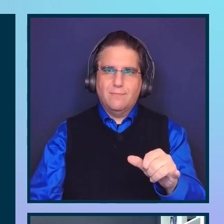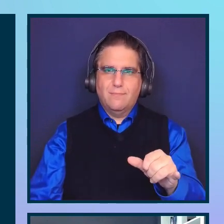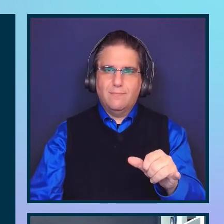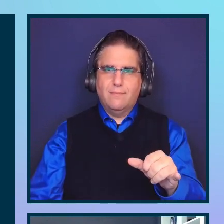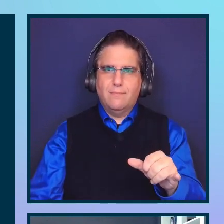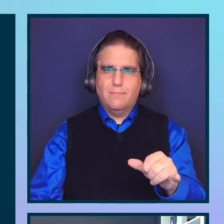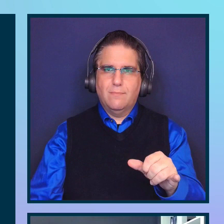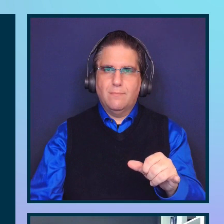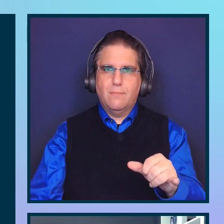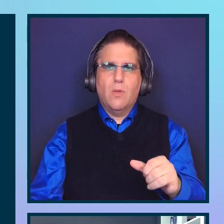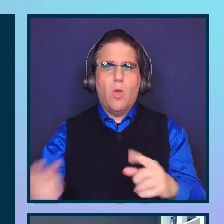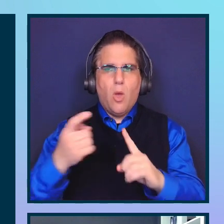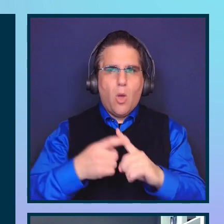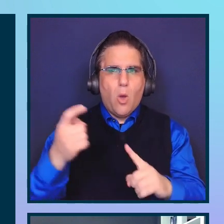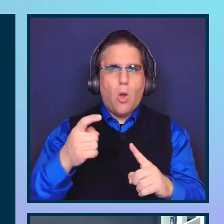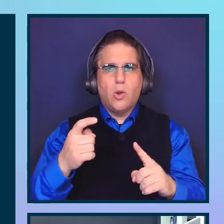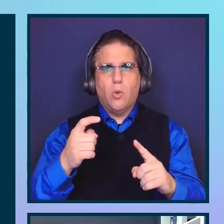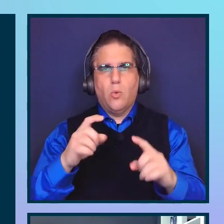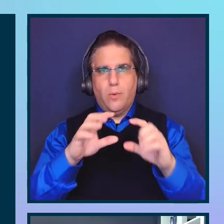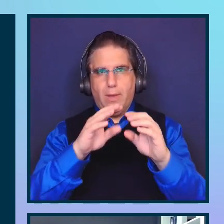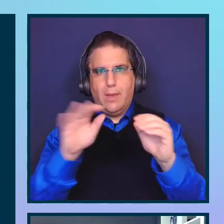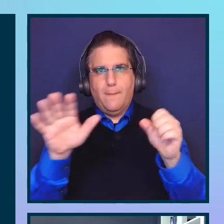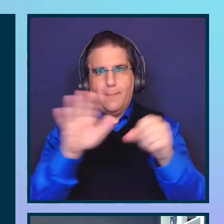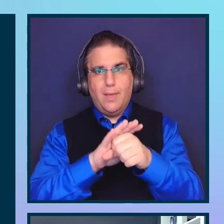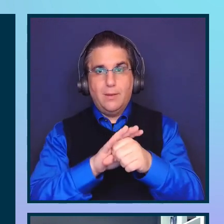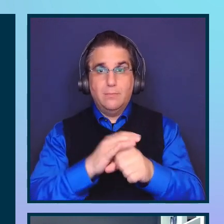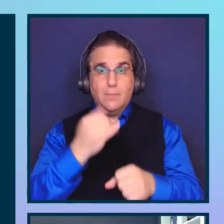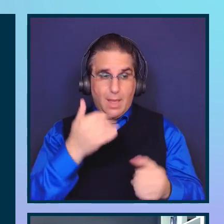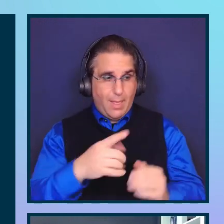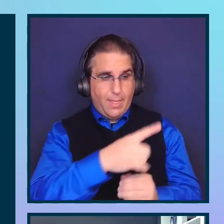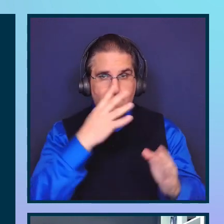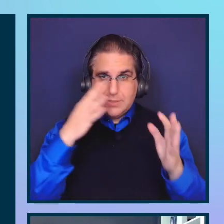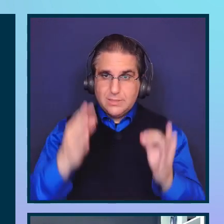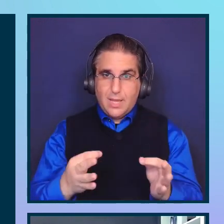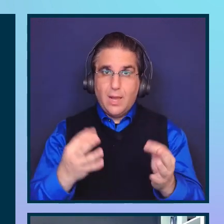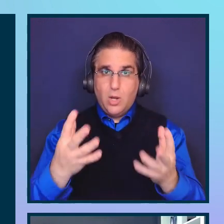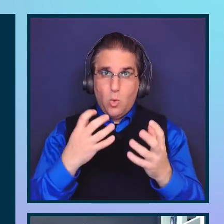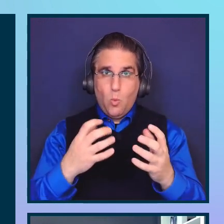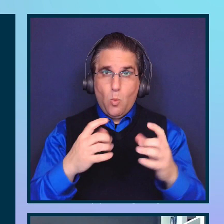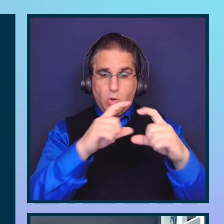whether they wanna auto fill it or not auto fill it, make sure that when you do auto complete forms